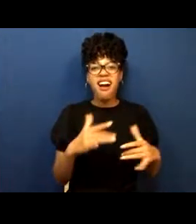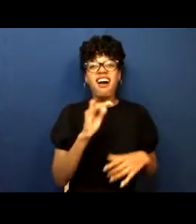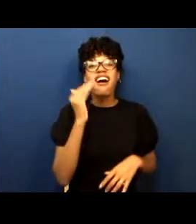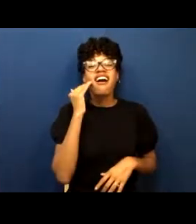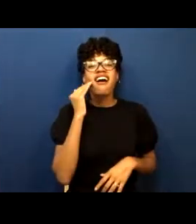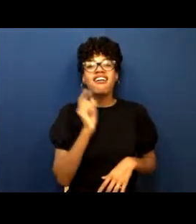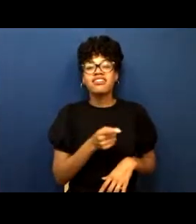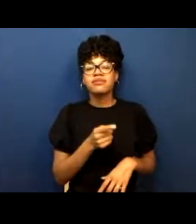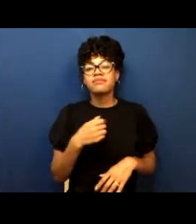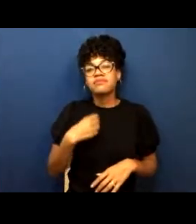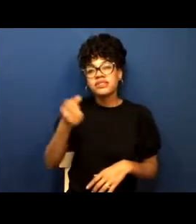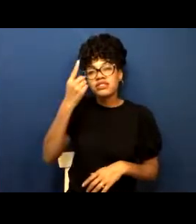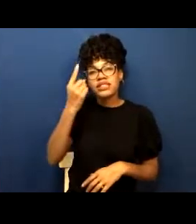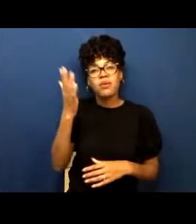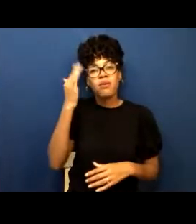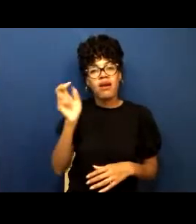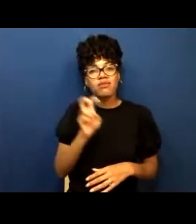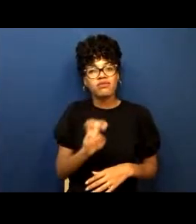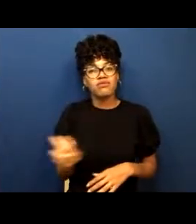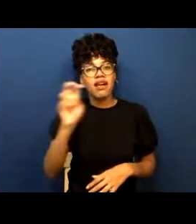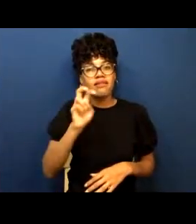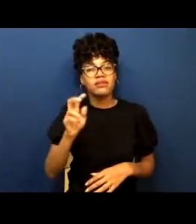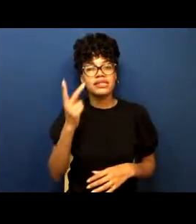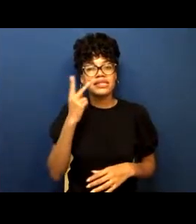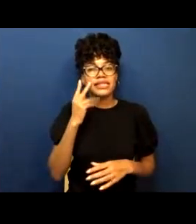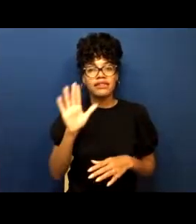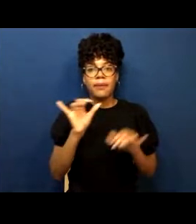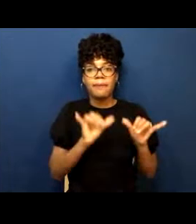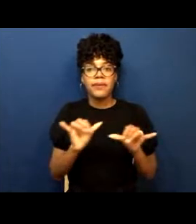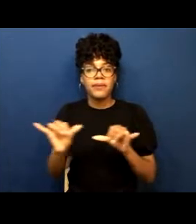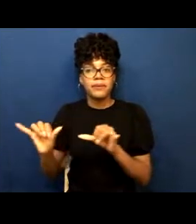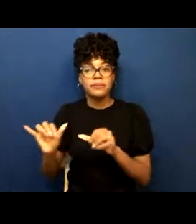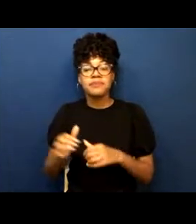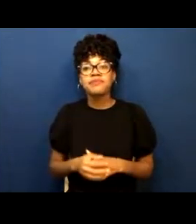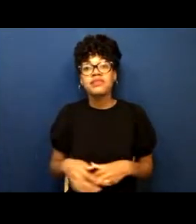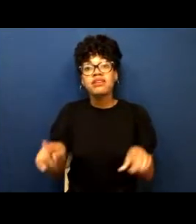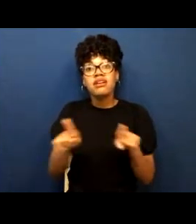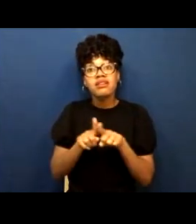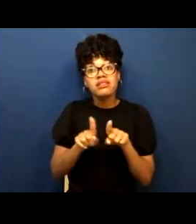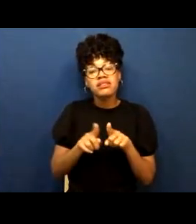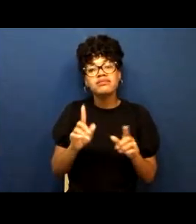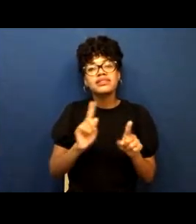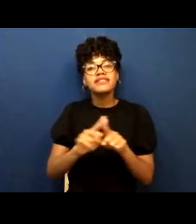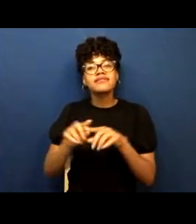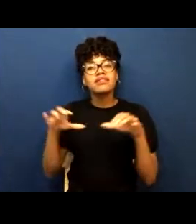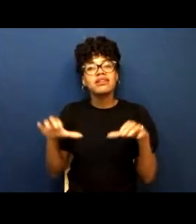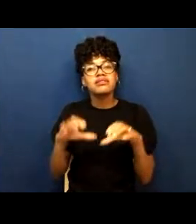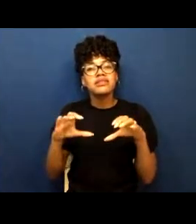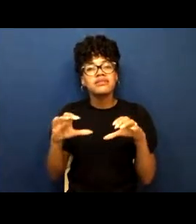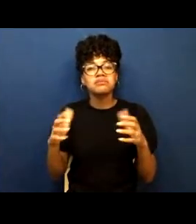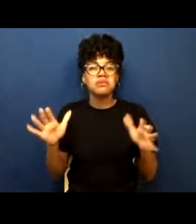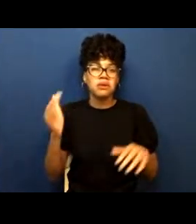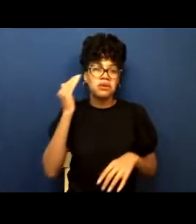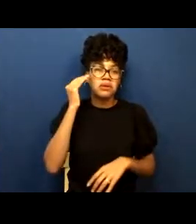the movements of birds. But they can also look at different activities that we know of where we have human interactions on the ocean.